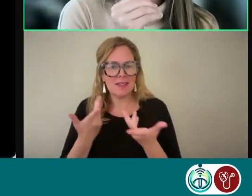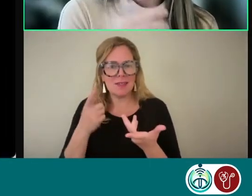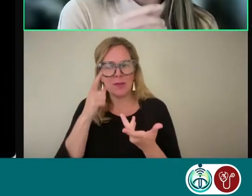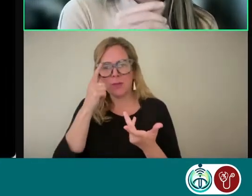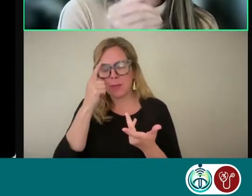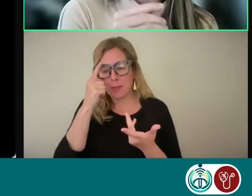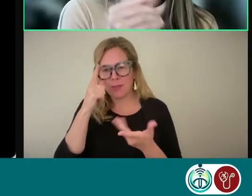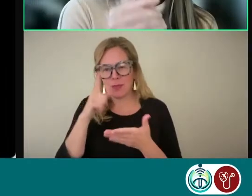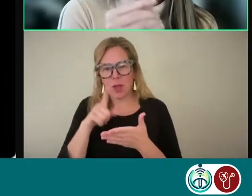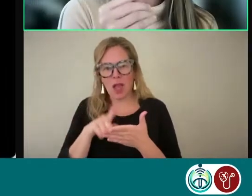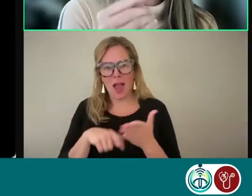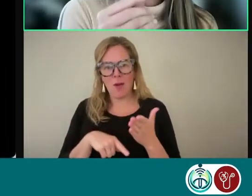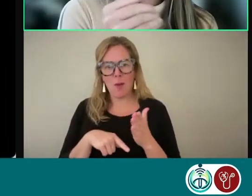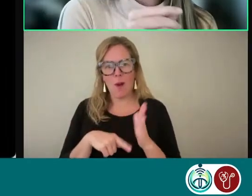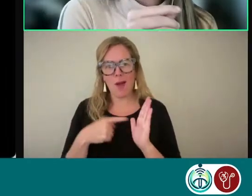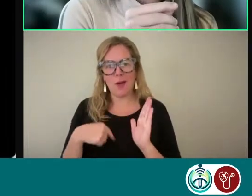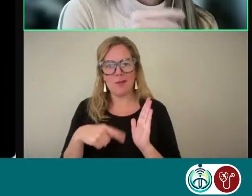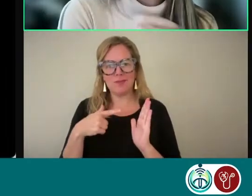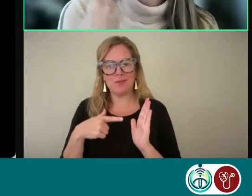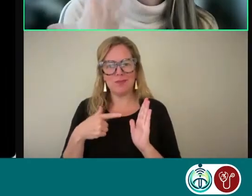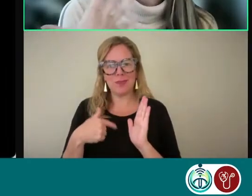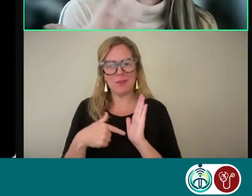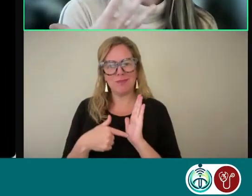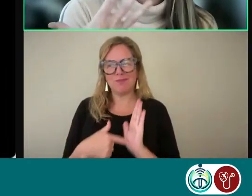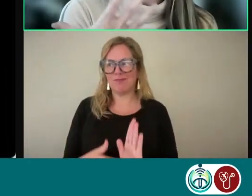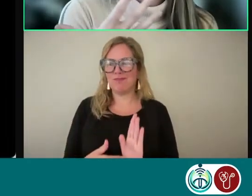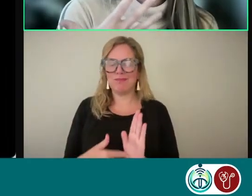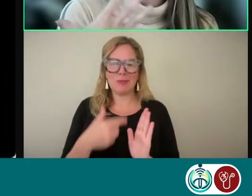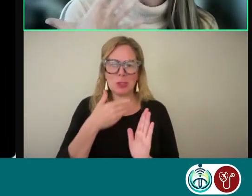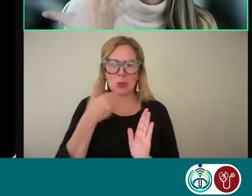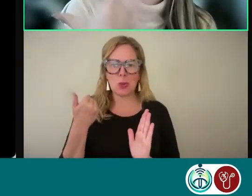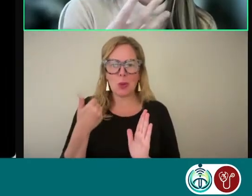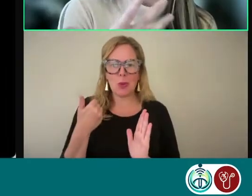And I think that that's the best way to show how somebody might be feeling who's autistic